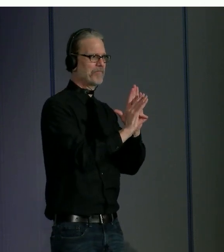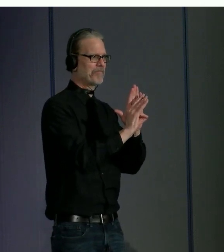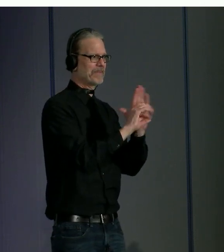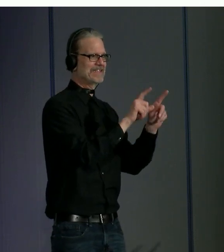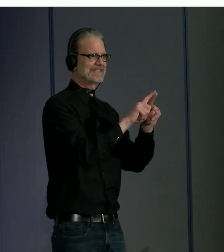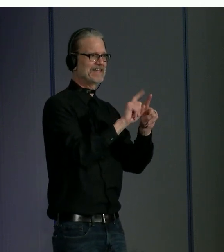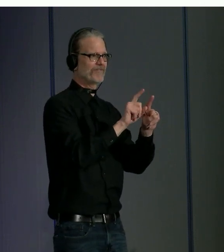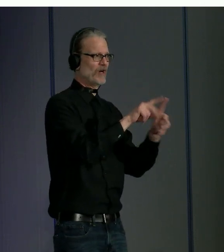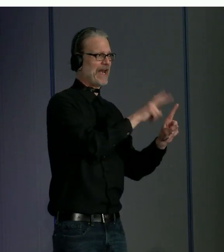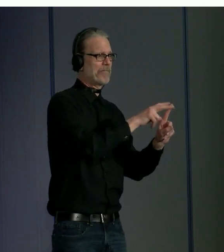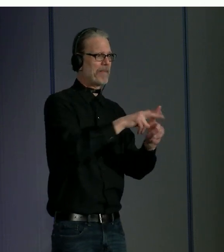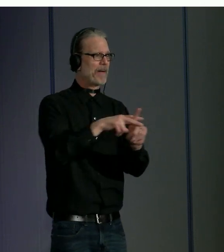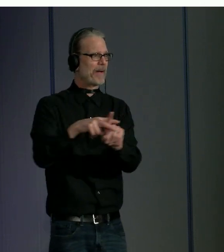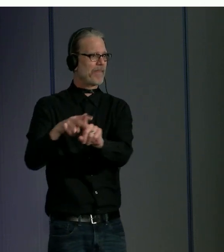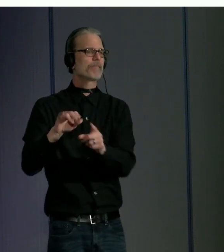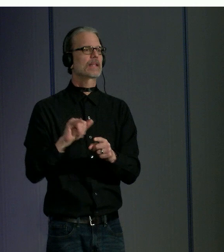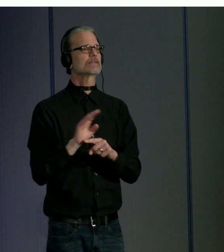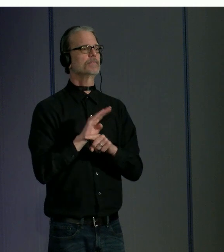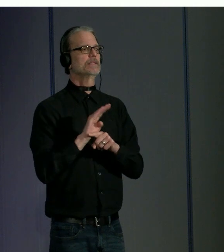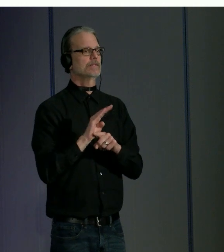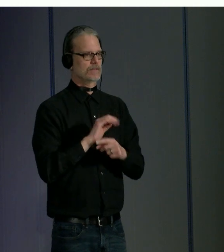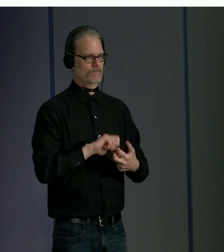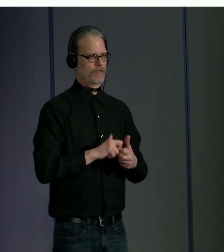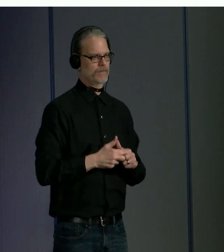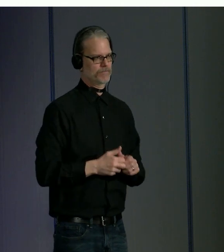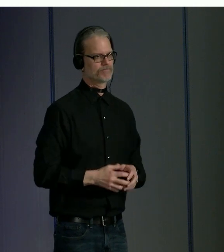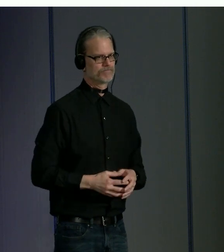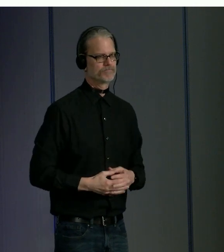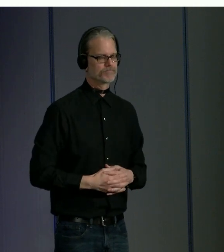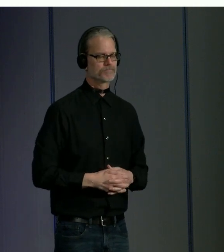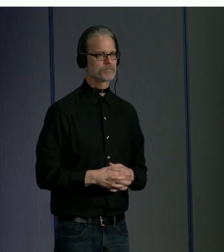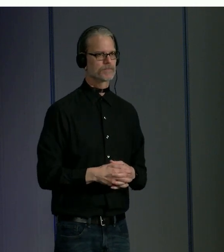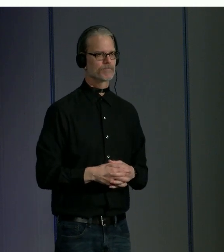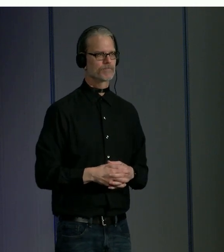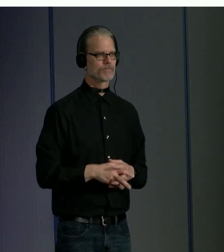That is a business problem. Not an engineering problem.